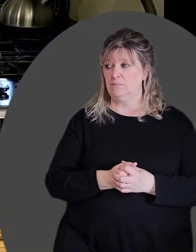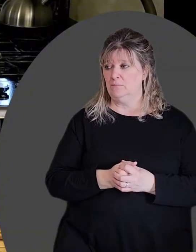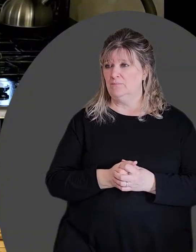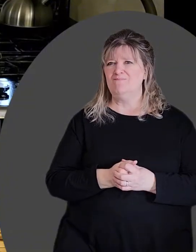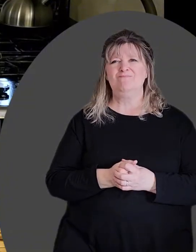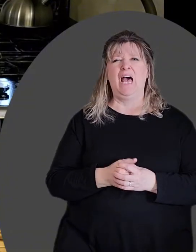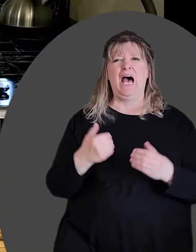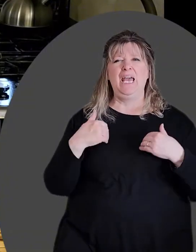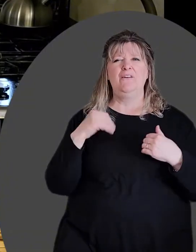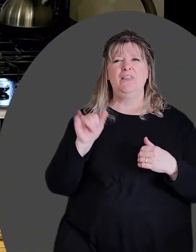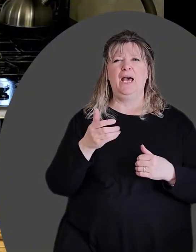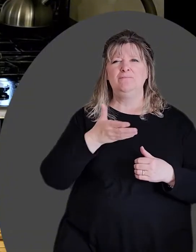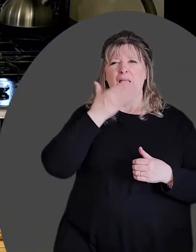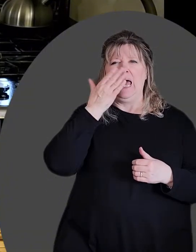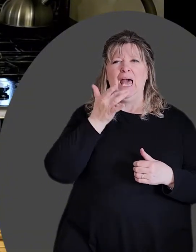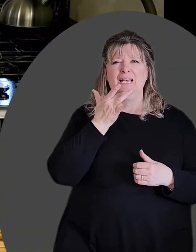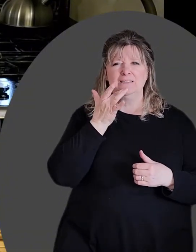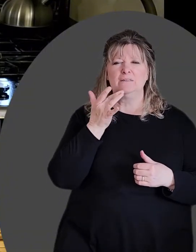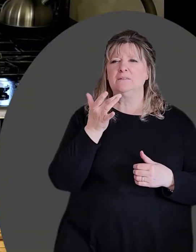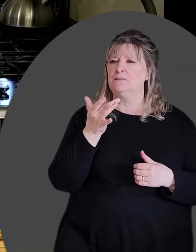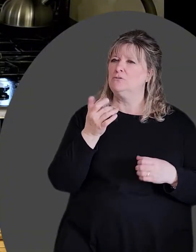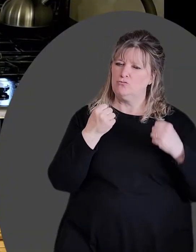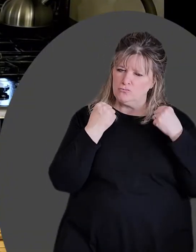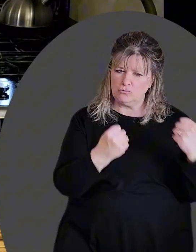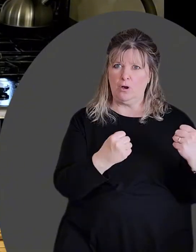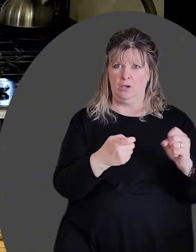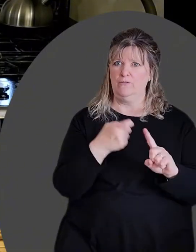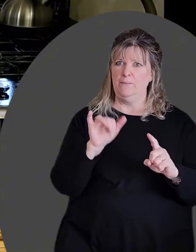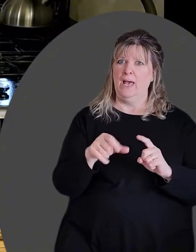I'm getting that essence strongly from this one